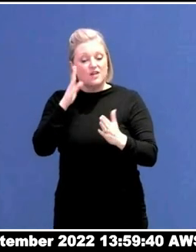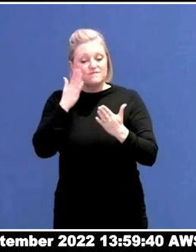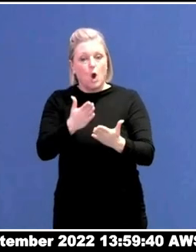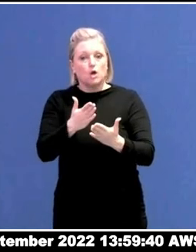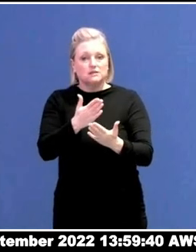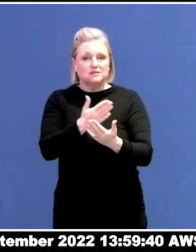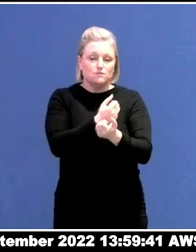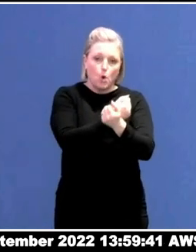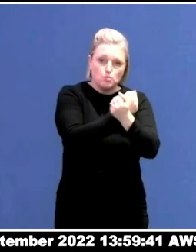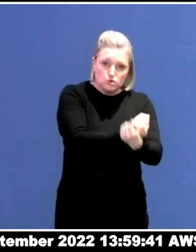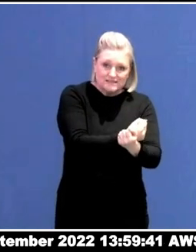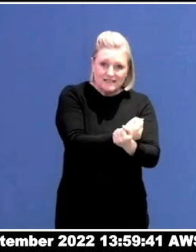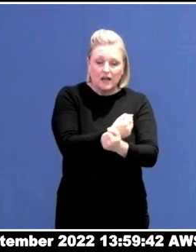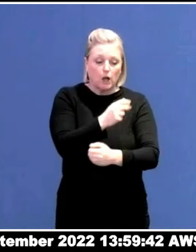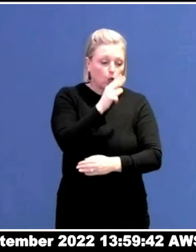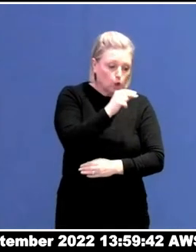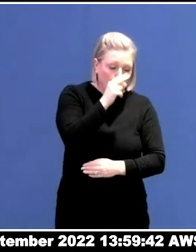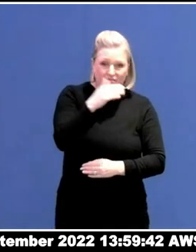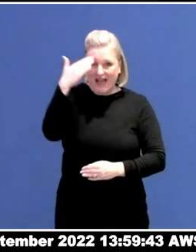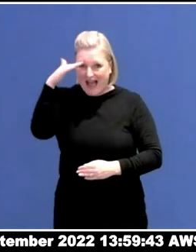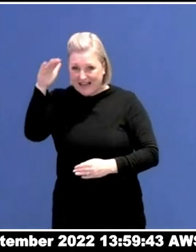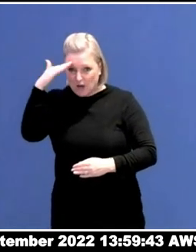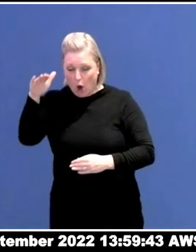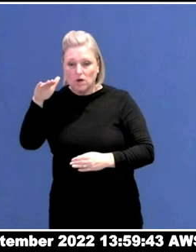detention centres should be the individual. At the moment, they run around the institution.